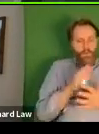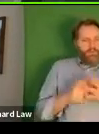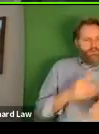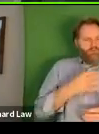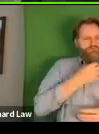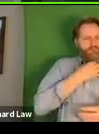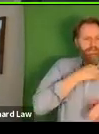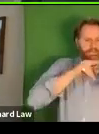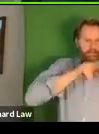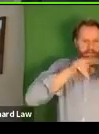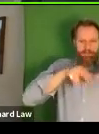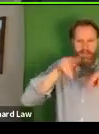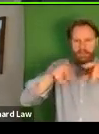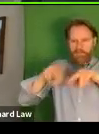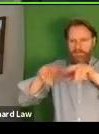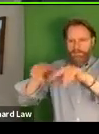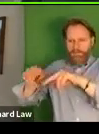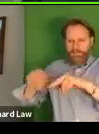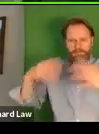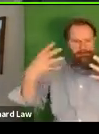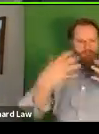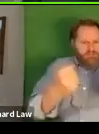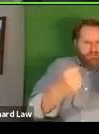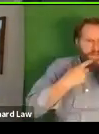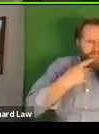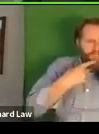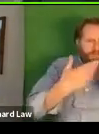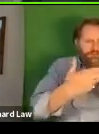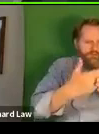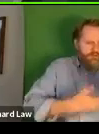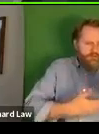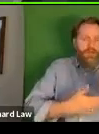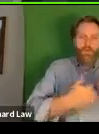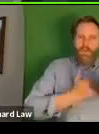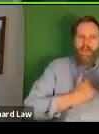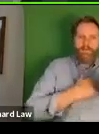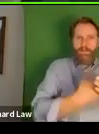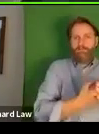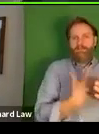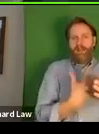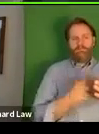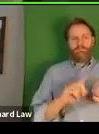checks back via the departmental Health and Safety Committee where from a group